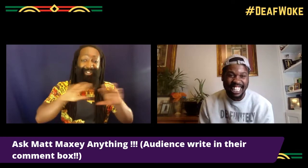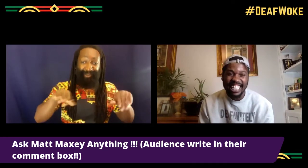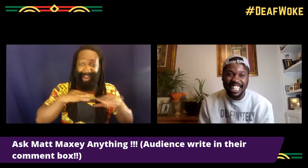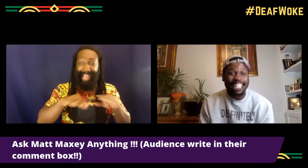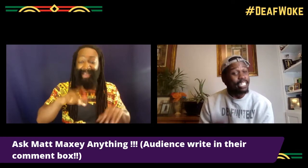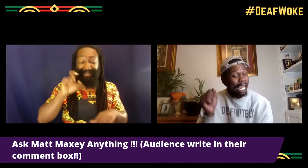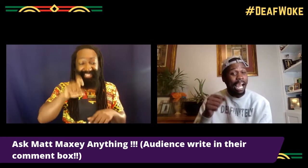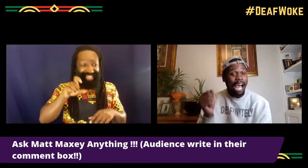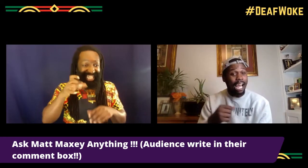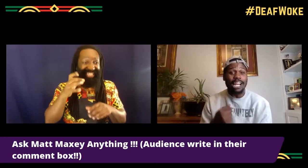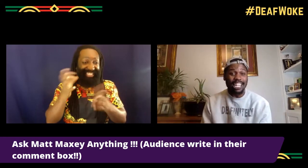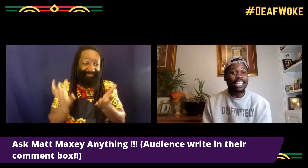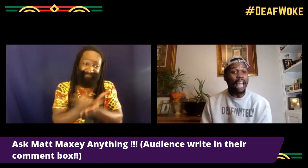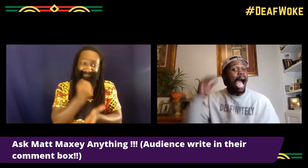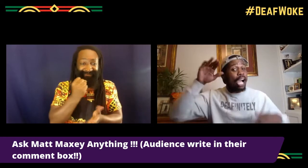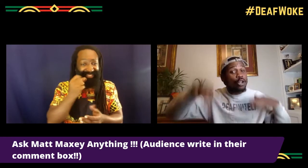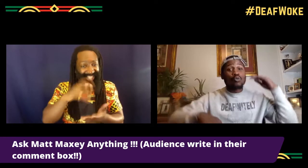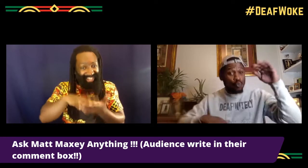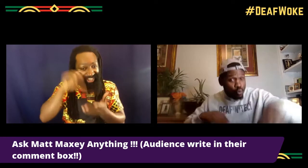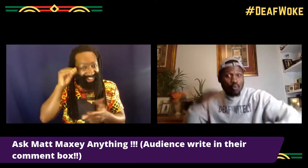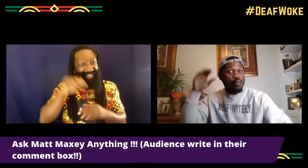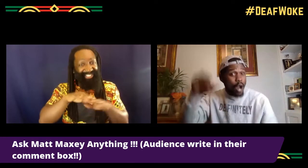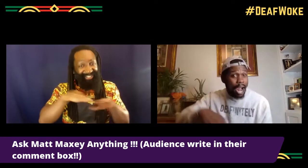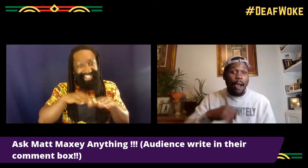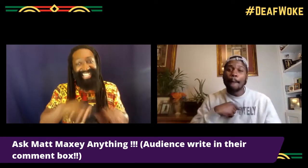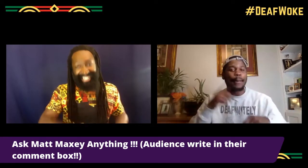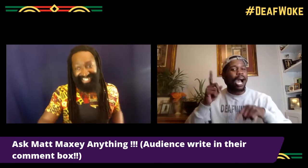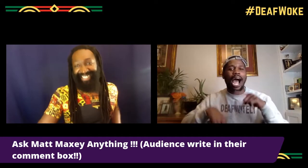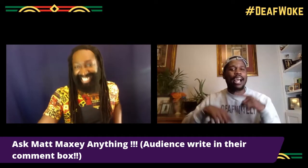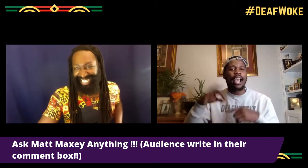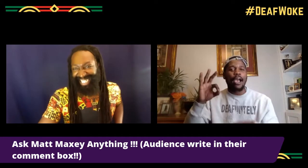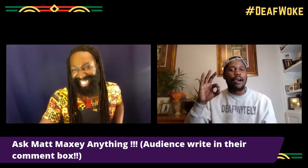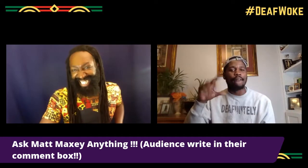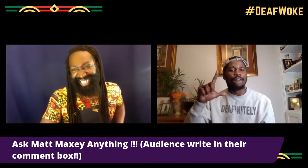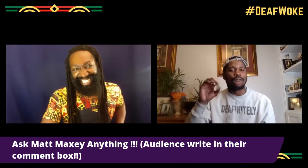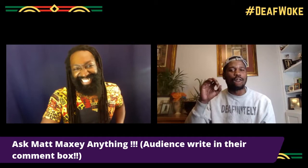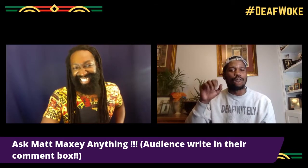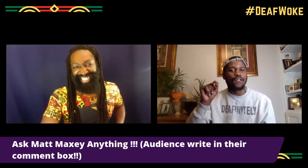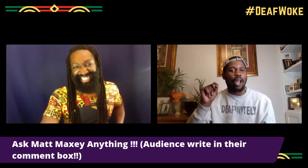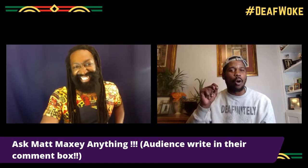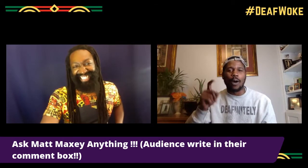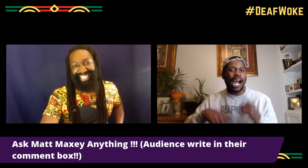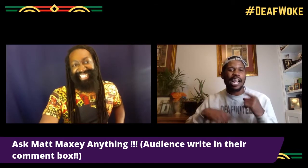So many people can't swim. They just need to take that opportunity to learn.